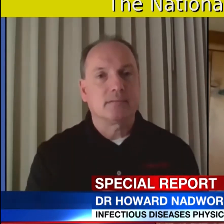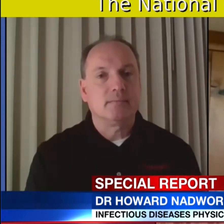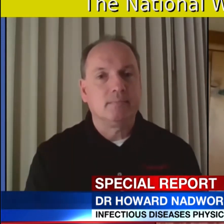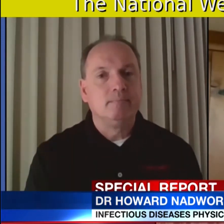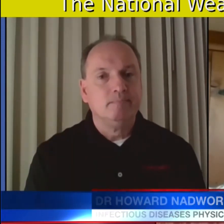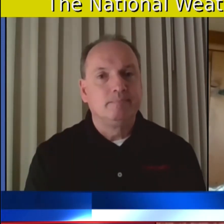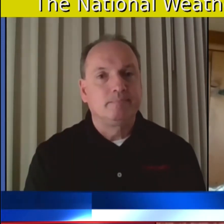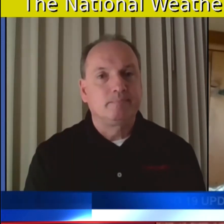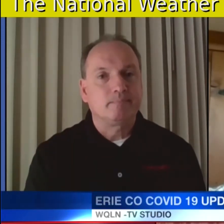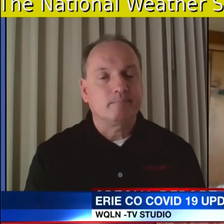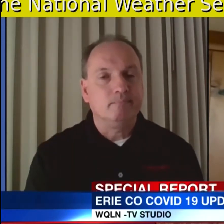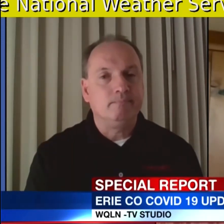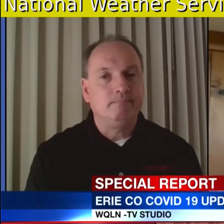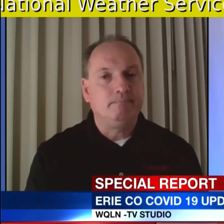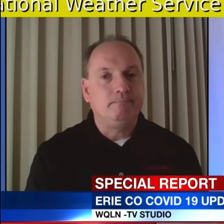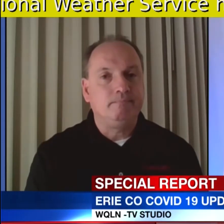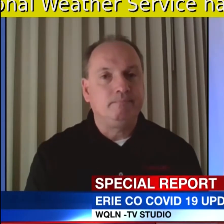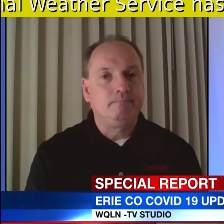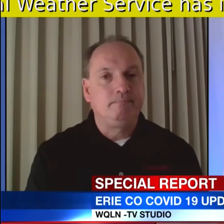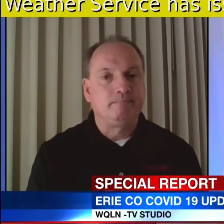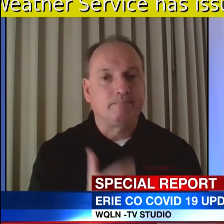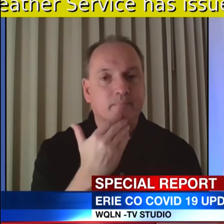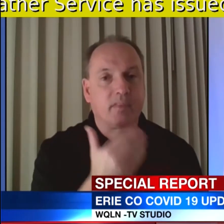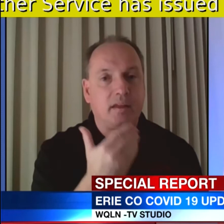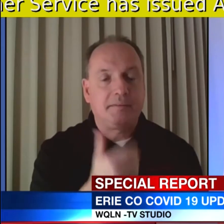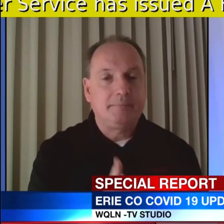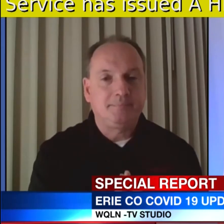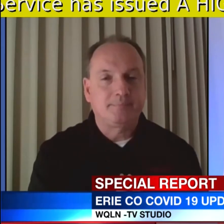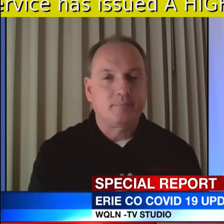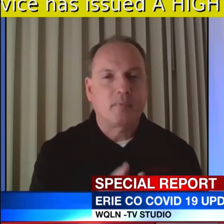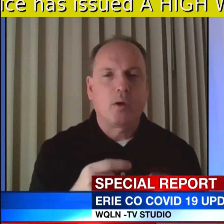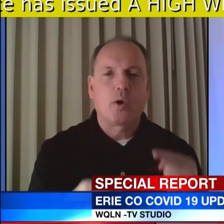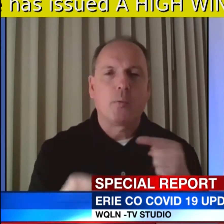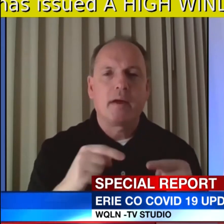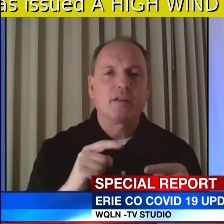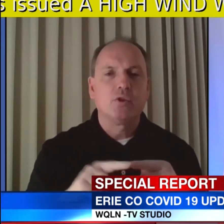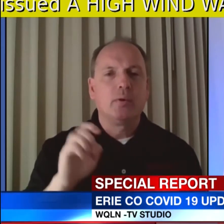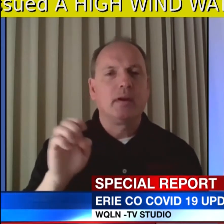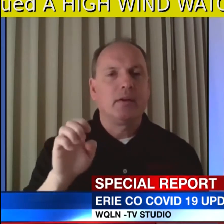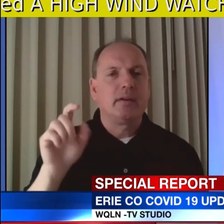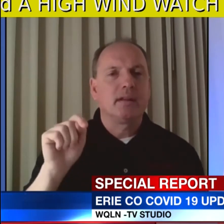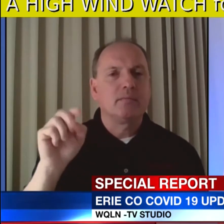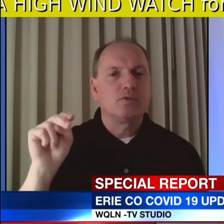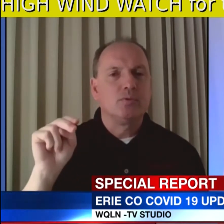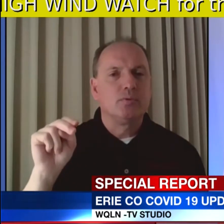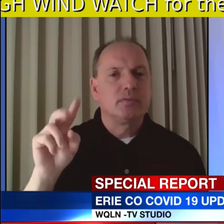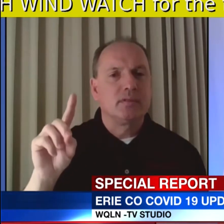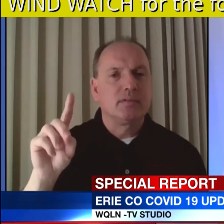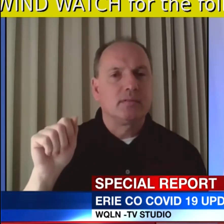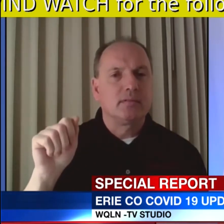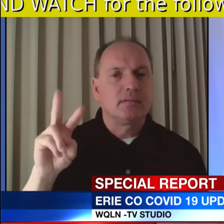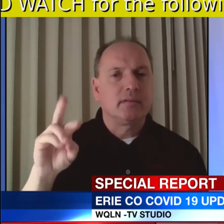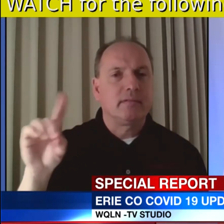SEE THIS KIND OF SURGE THAT HAS FOLLOWED OTHER MAJOR EVENTS. THANK YOU.